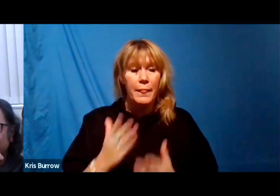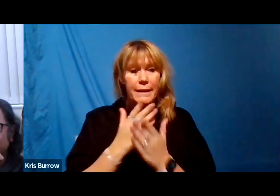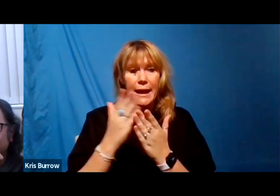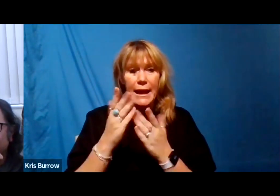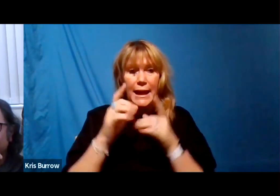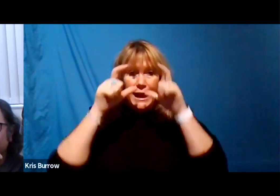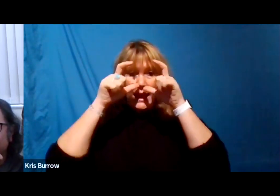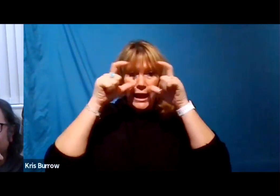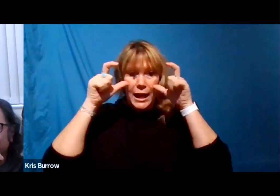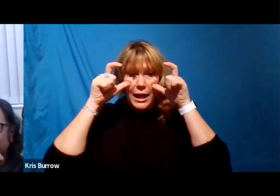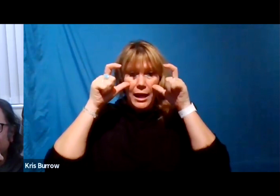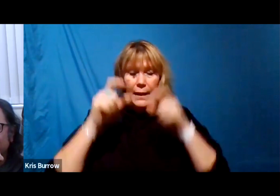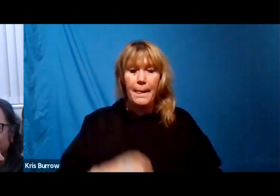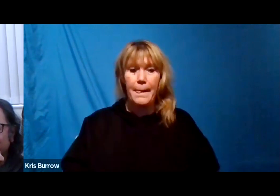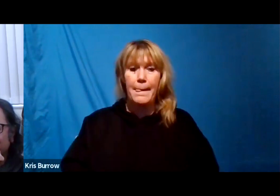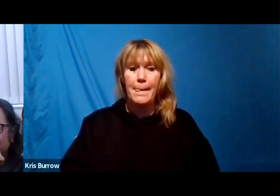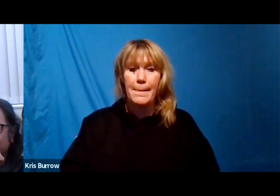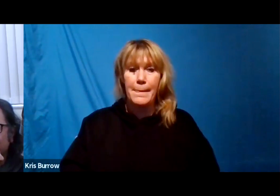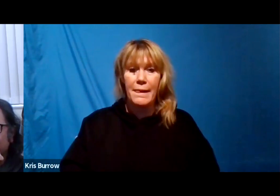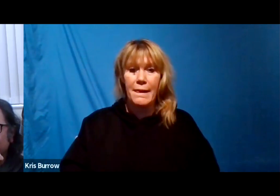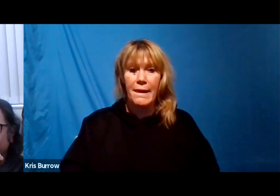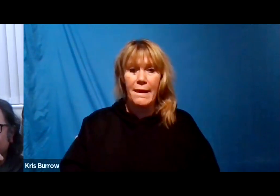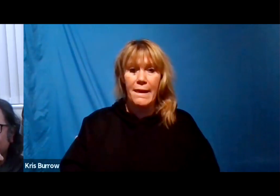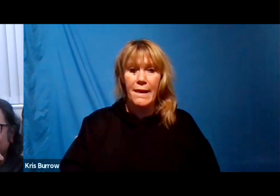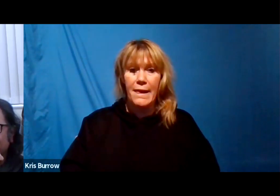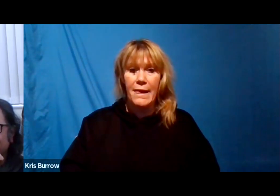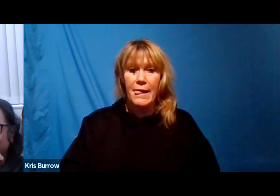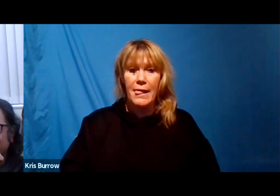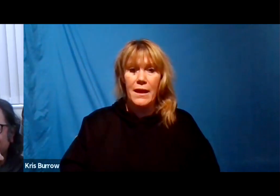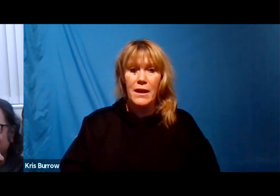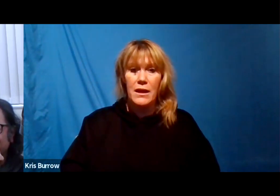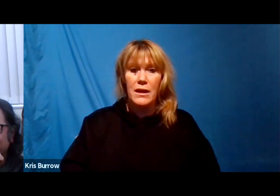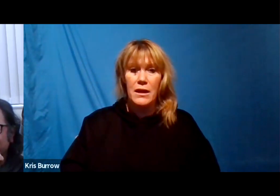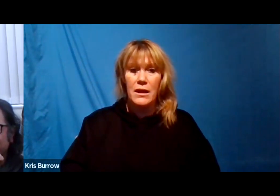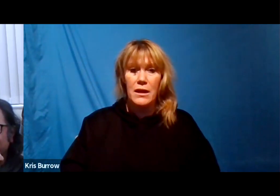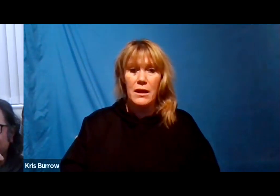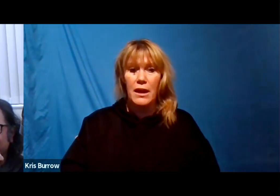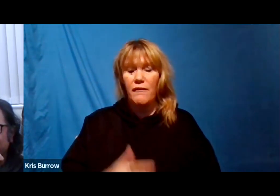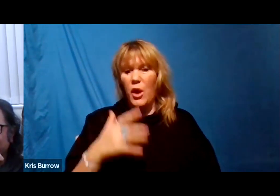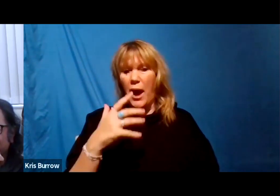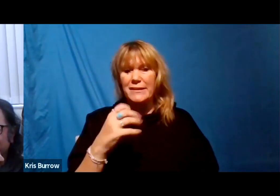irrespective of their classes That the people of the masses irrespective of their classes